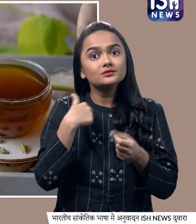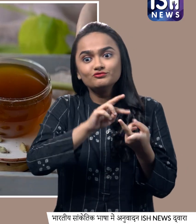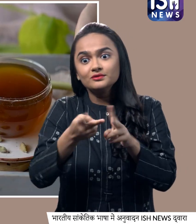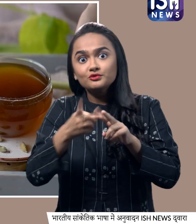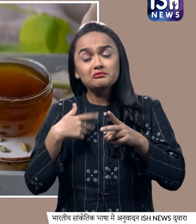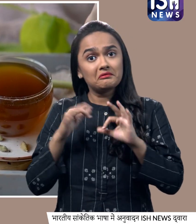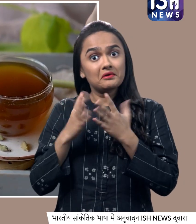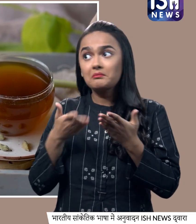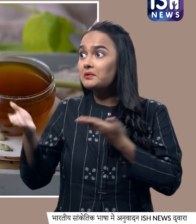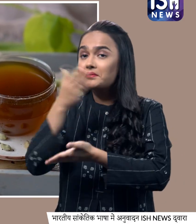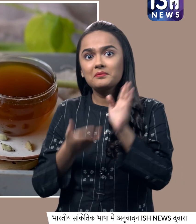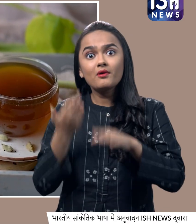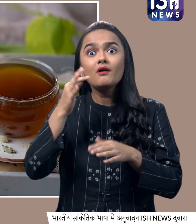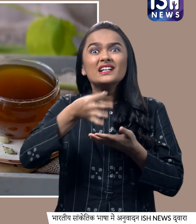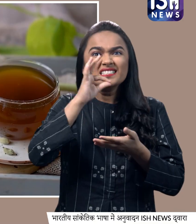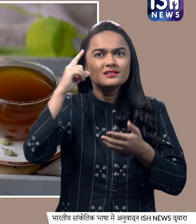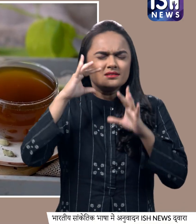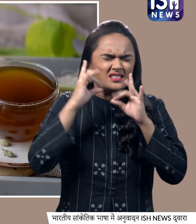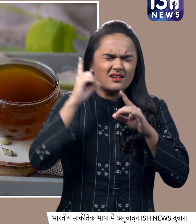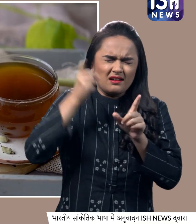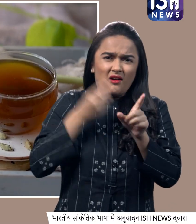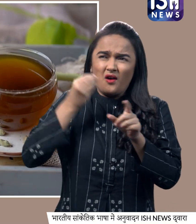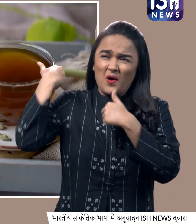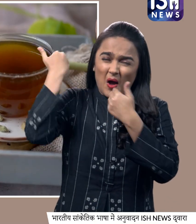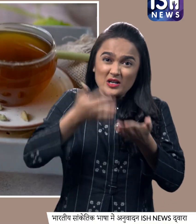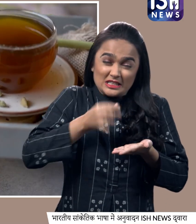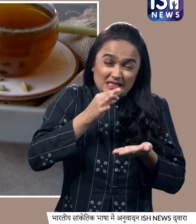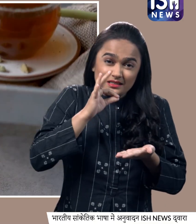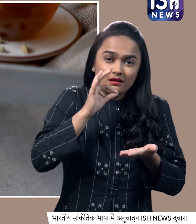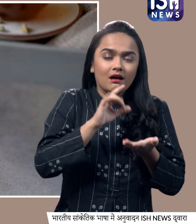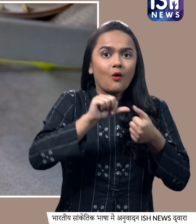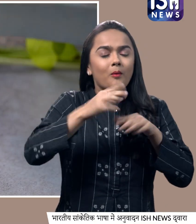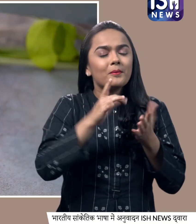And in just a few days, their tea addiction went away easily